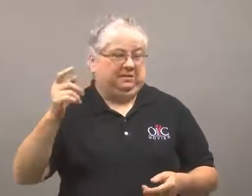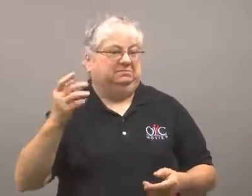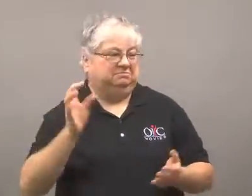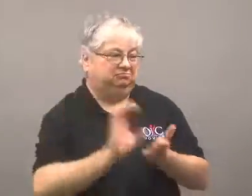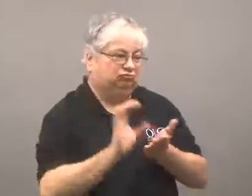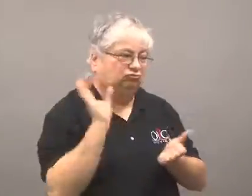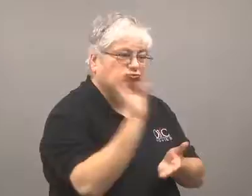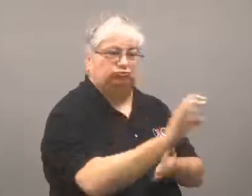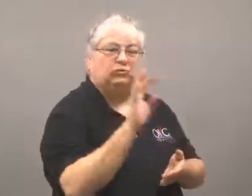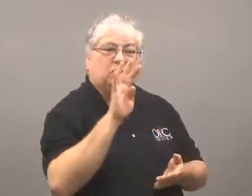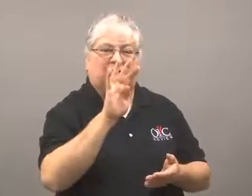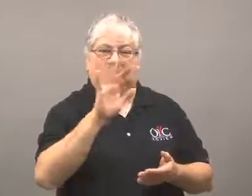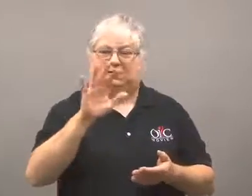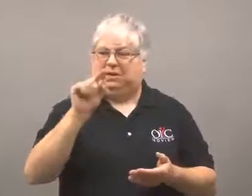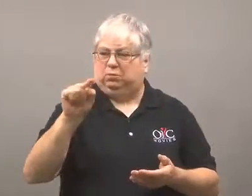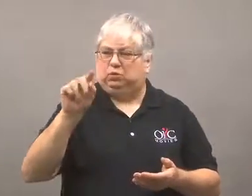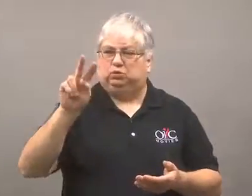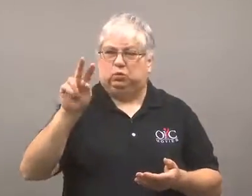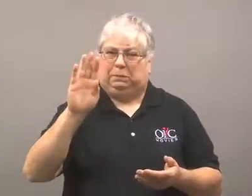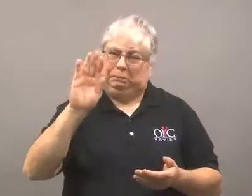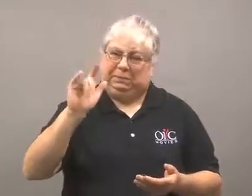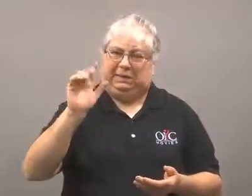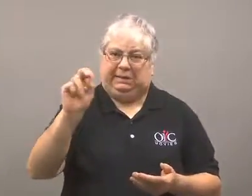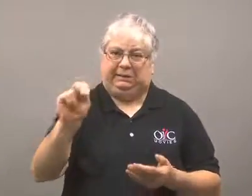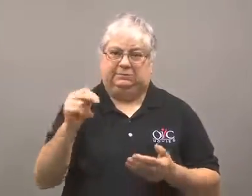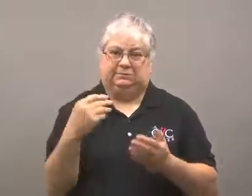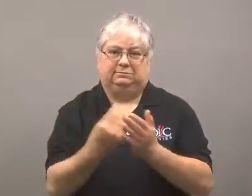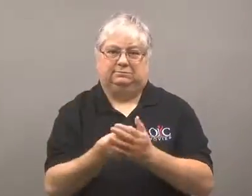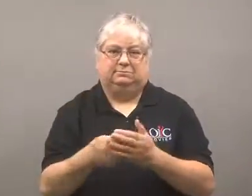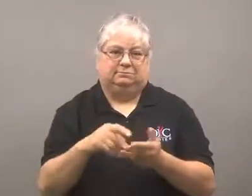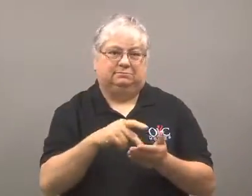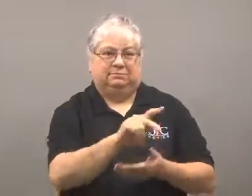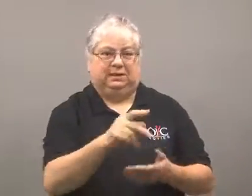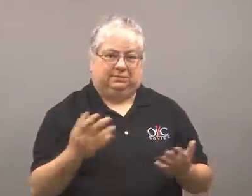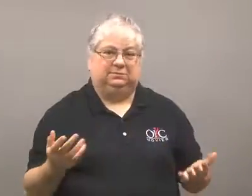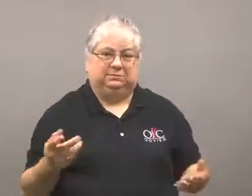They offered $45.2 billion.